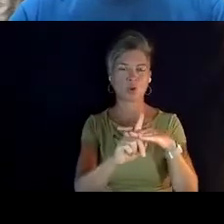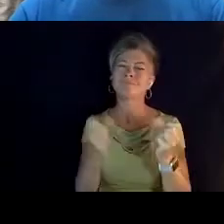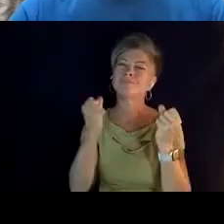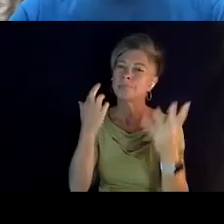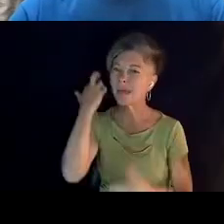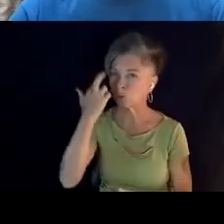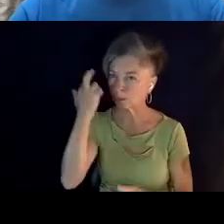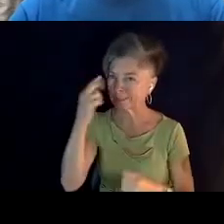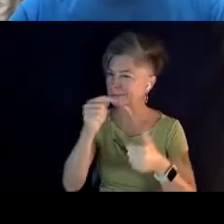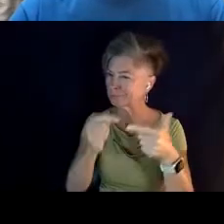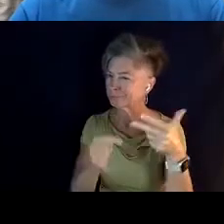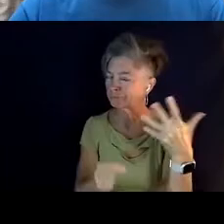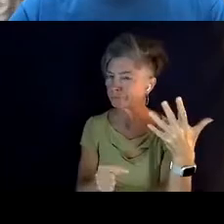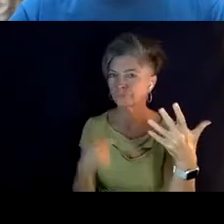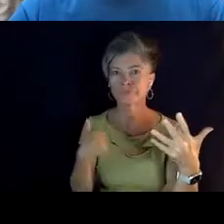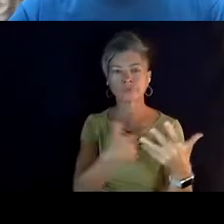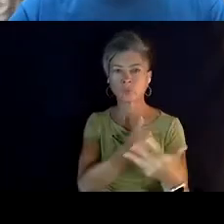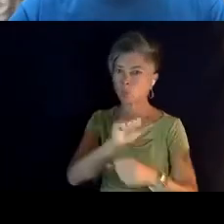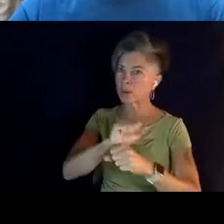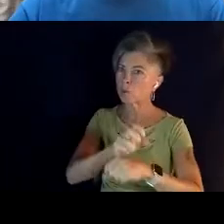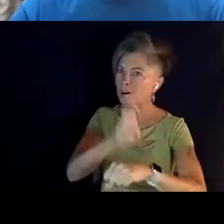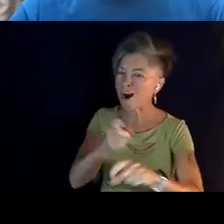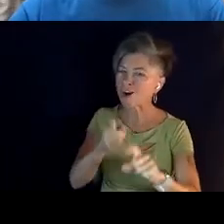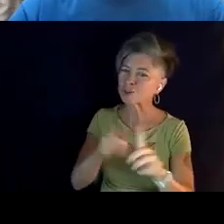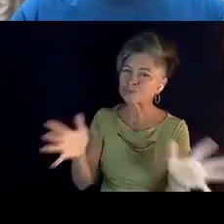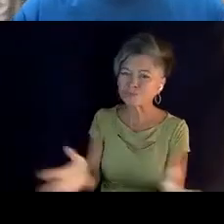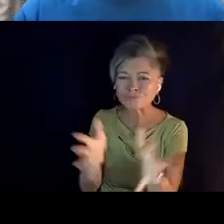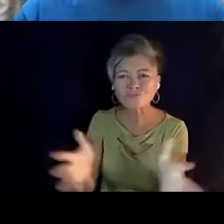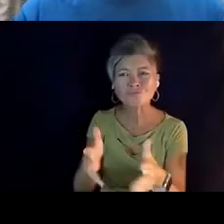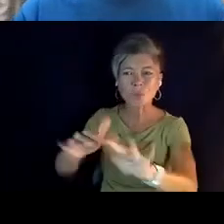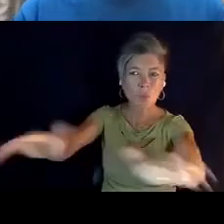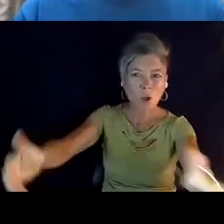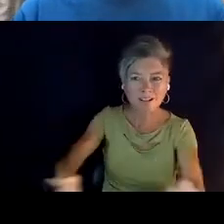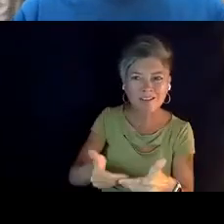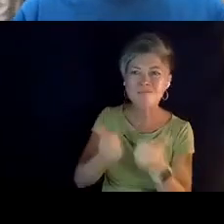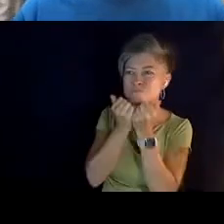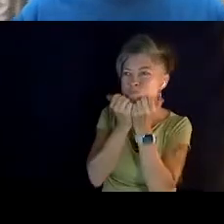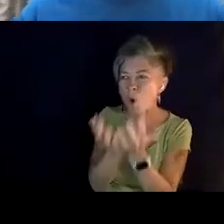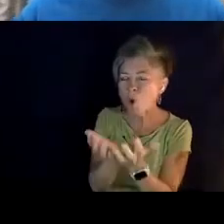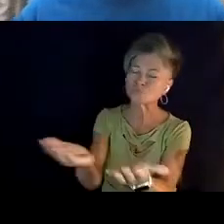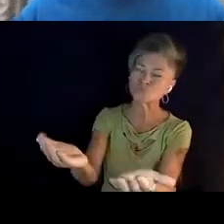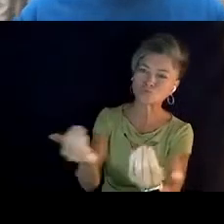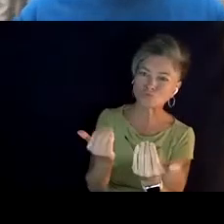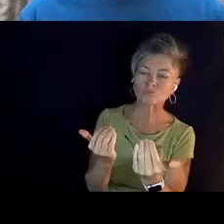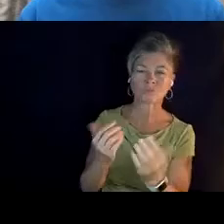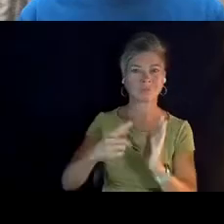We work really hard to be as welcoming as possible and that getting to an appointment sometimes can be hard,